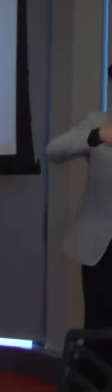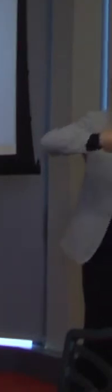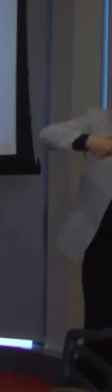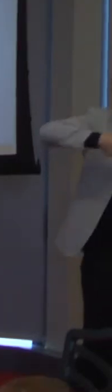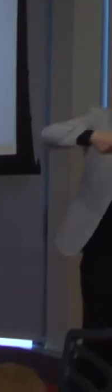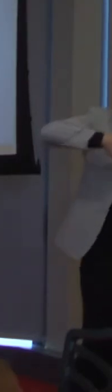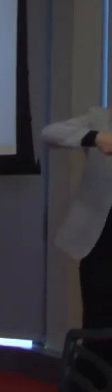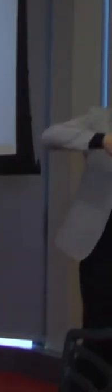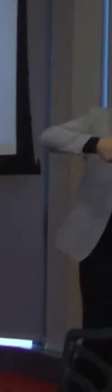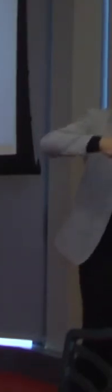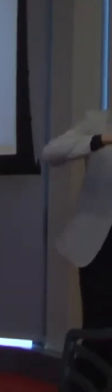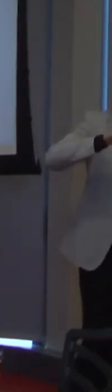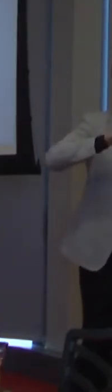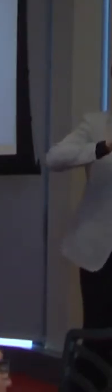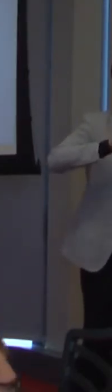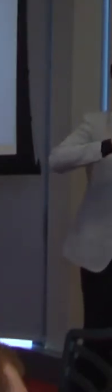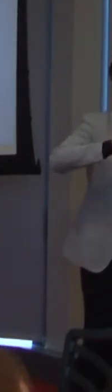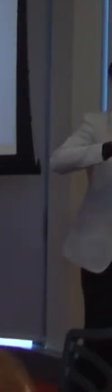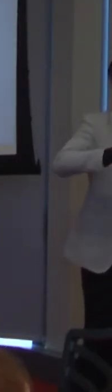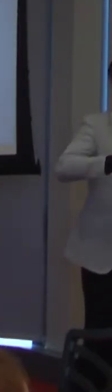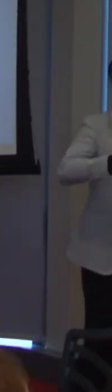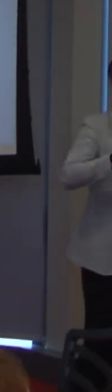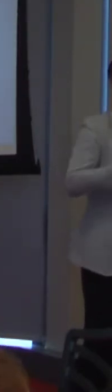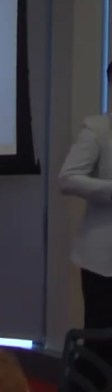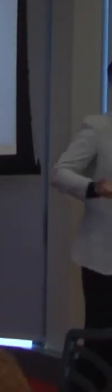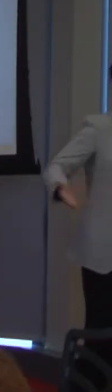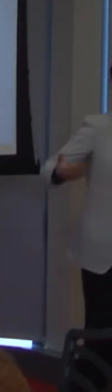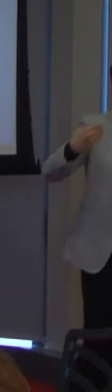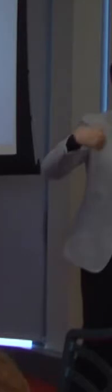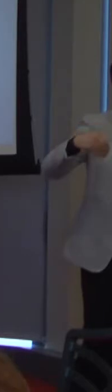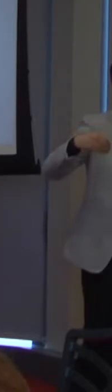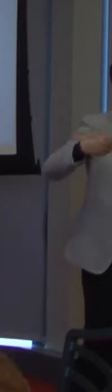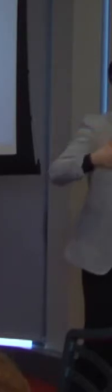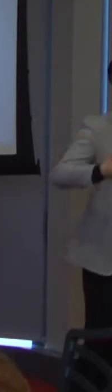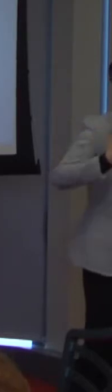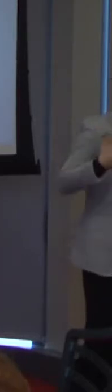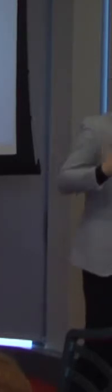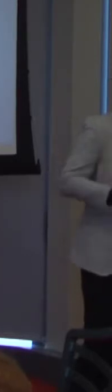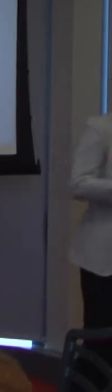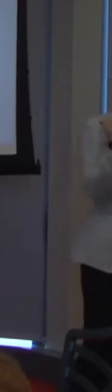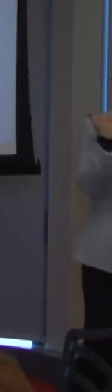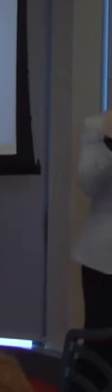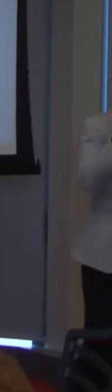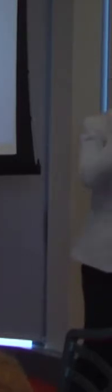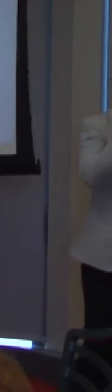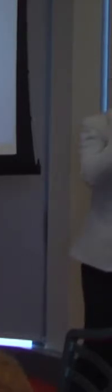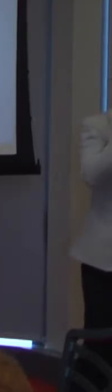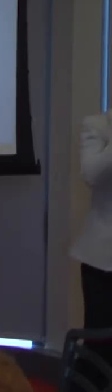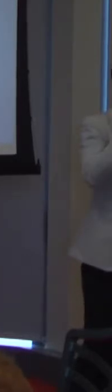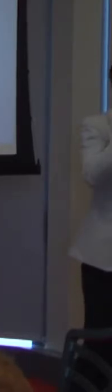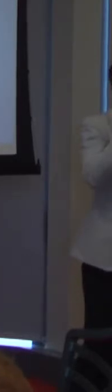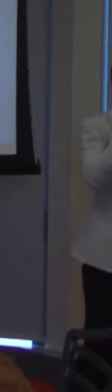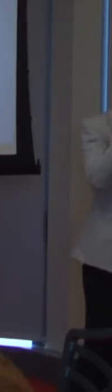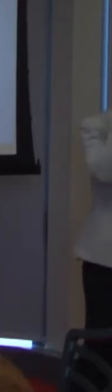but, most of the welding supply shops have it. And then, local universities are usually willing to work